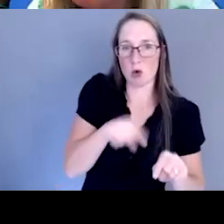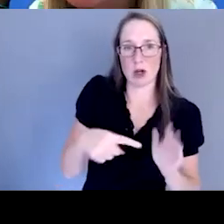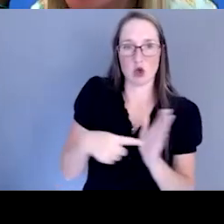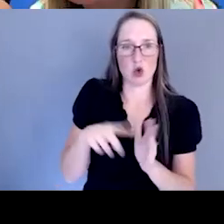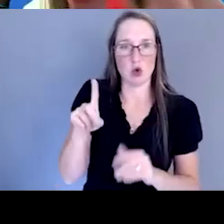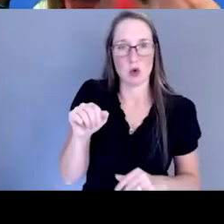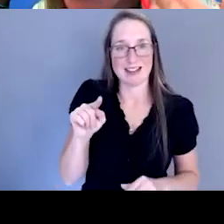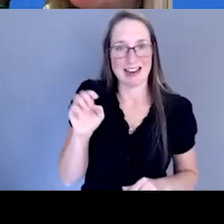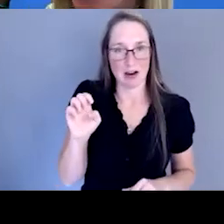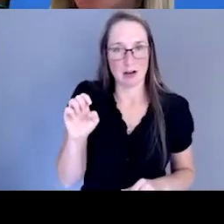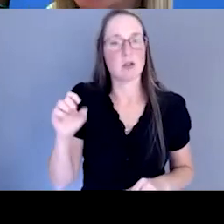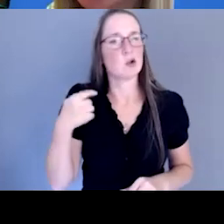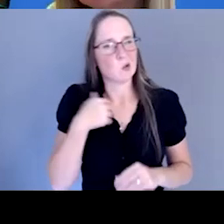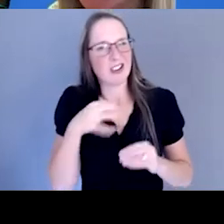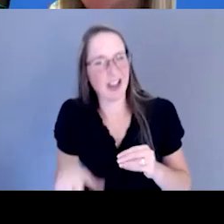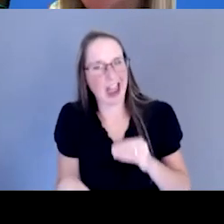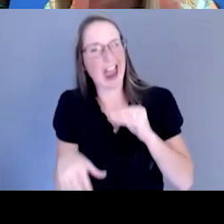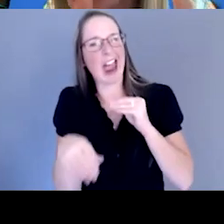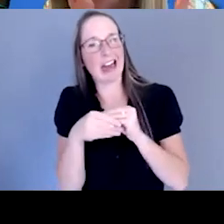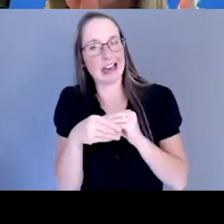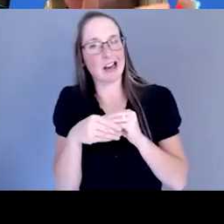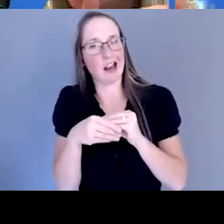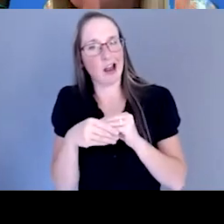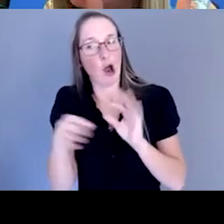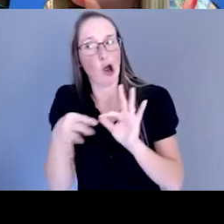We added a cross reference there to make sure you